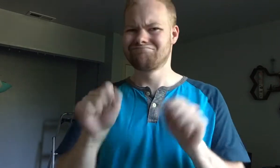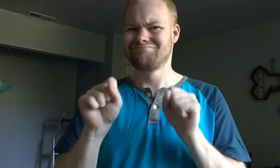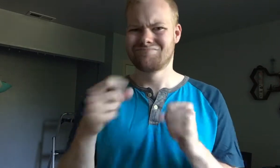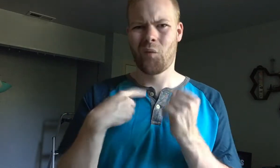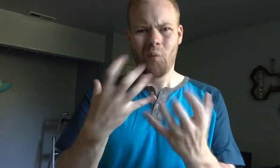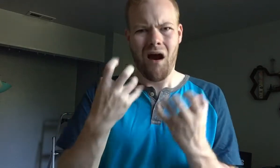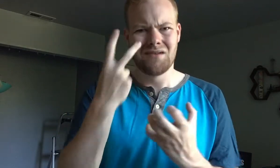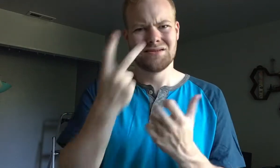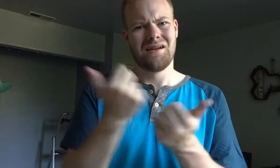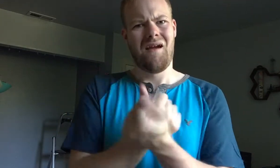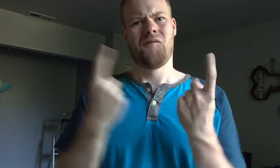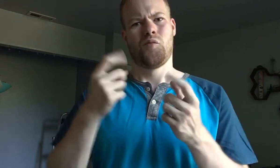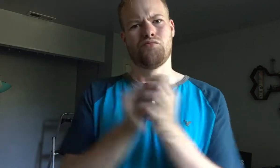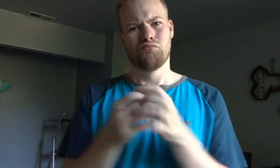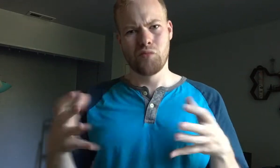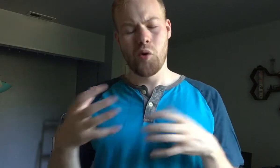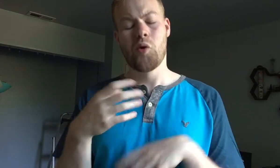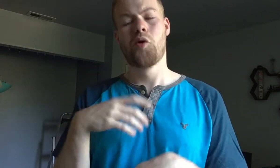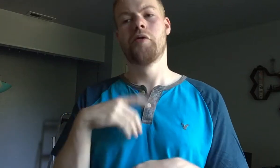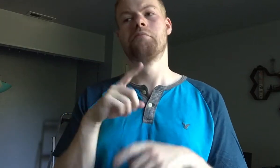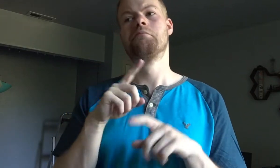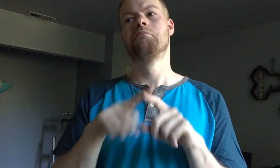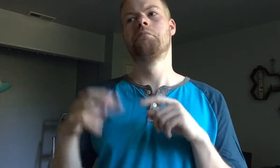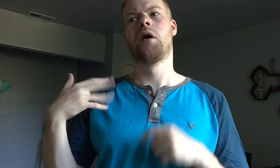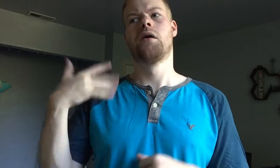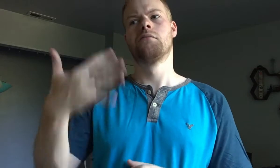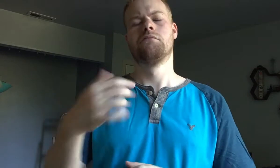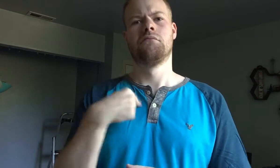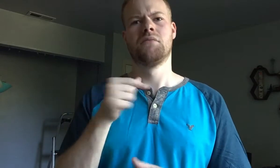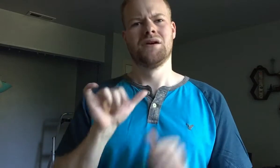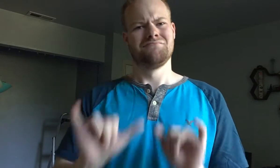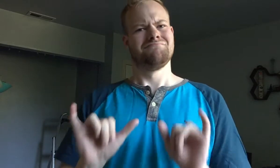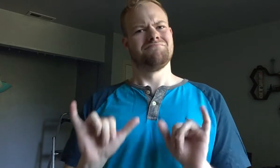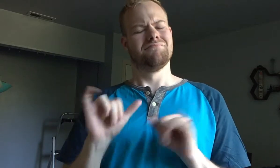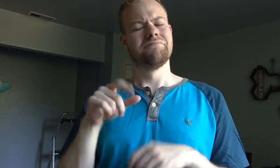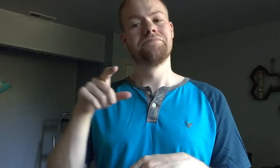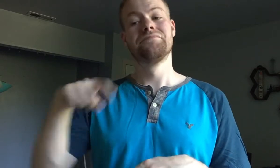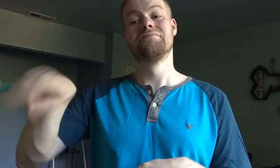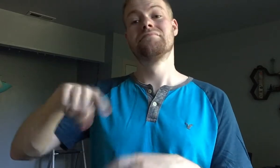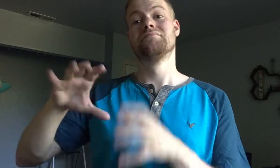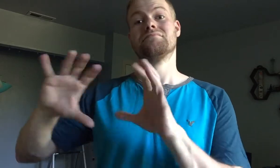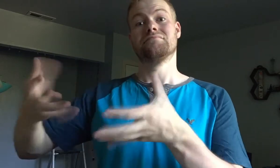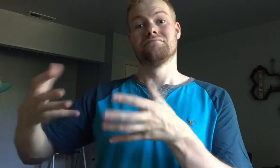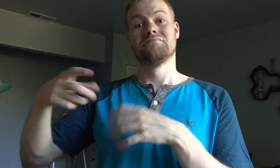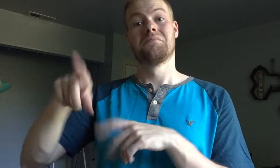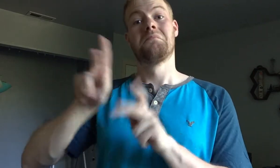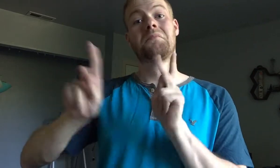I absolutely want to see everyone grow, but over time I was a bit taken aback at the numbers comparing people